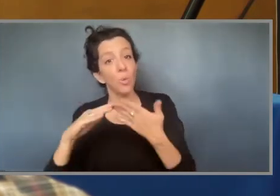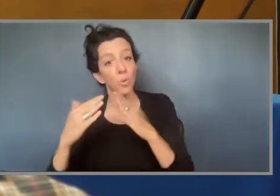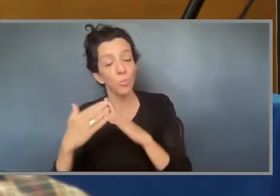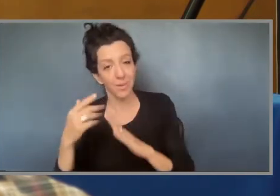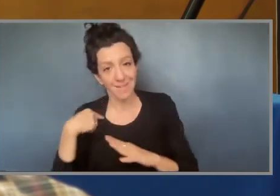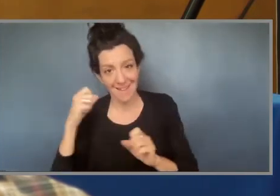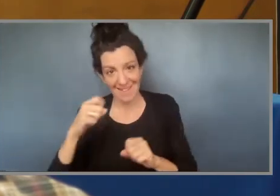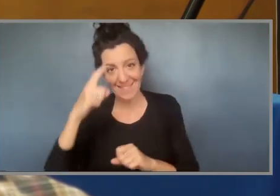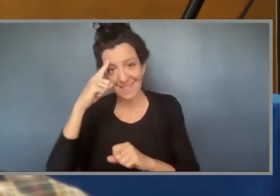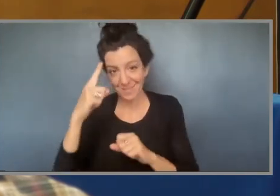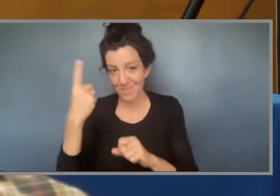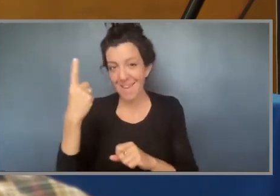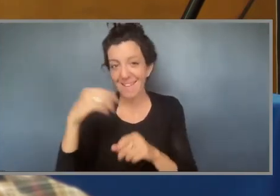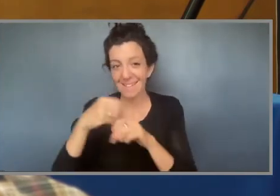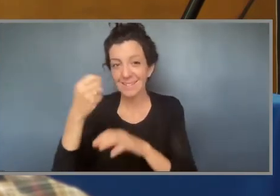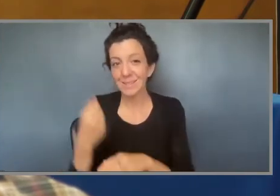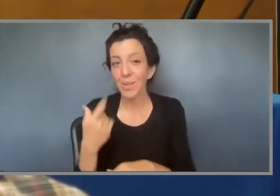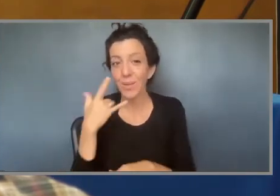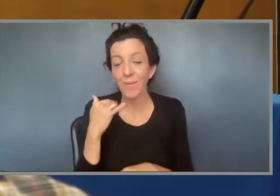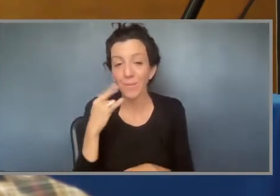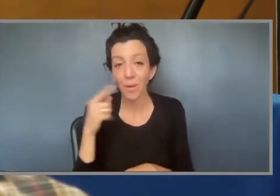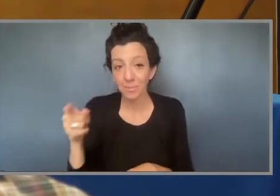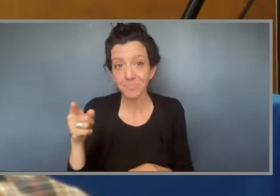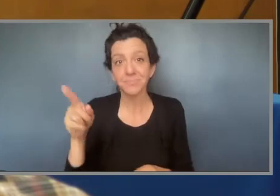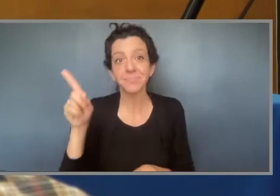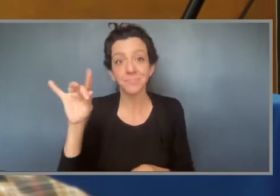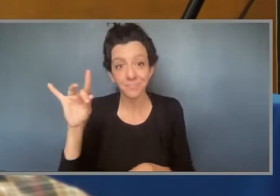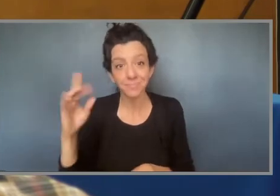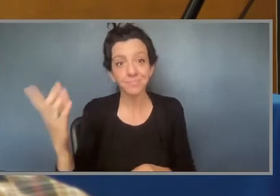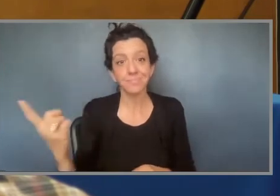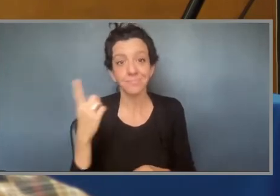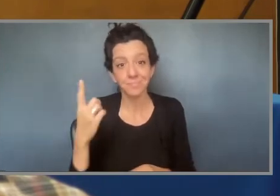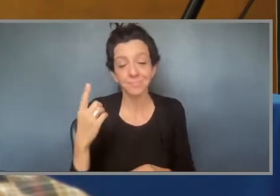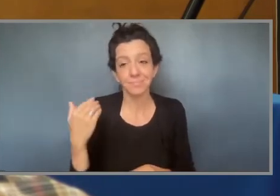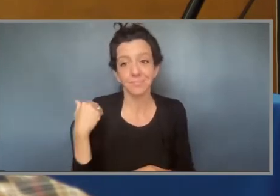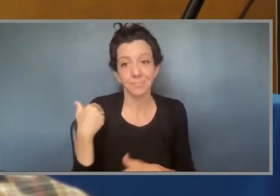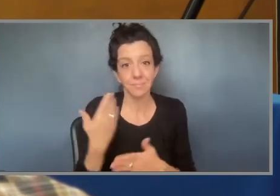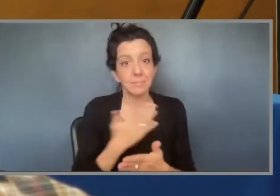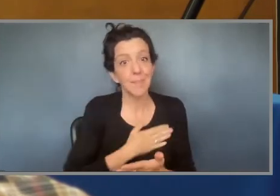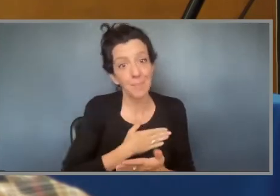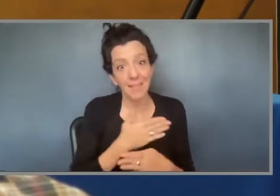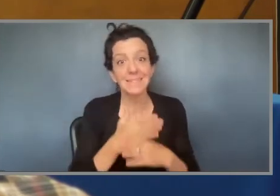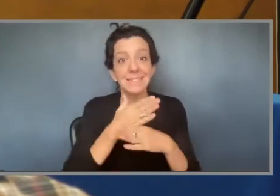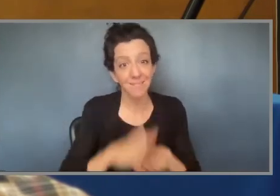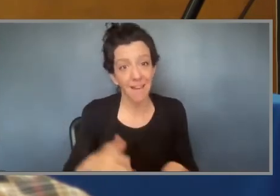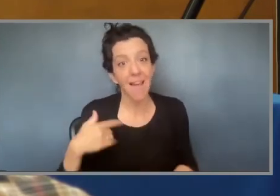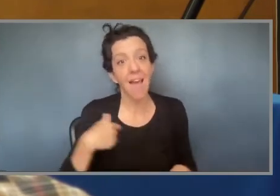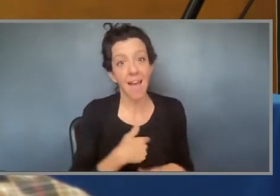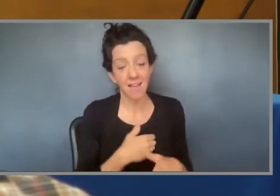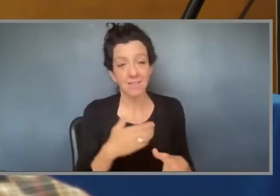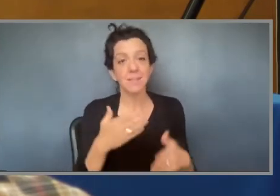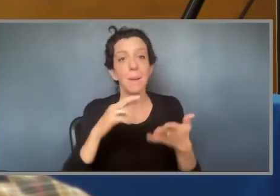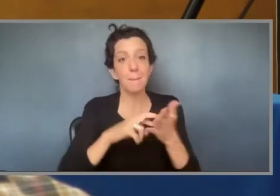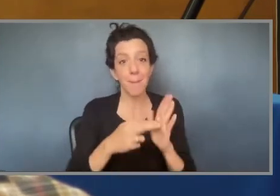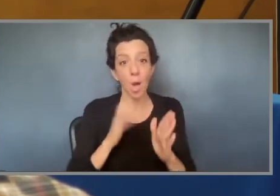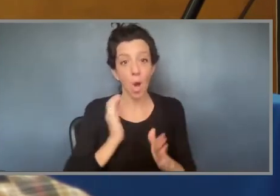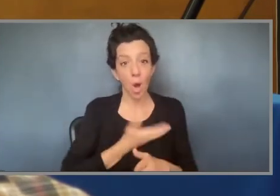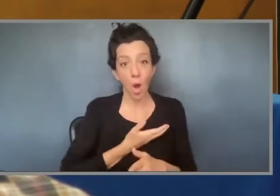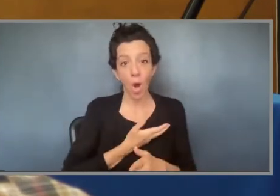Studio: There are other communities, I can think of one in southern California this specifically came in and